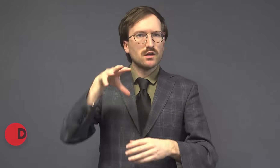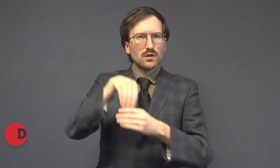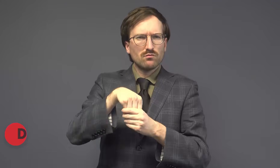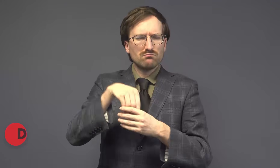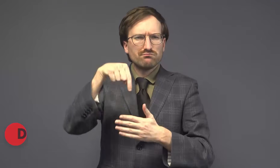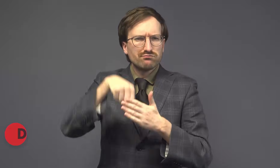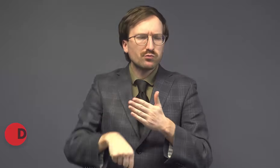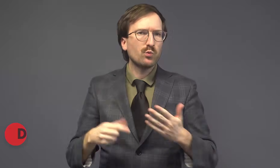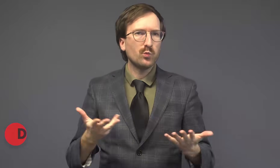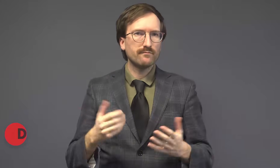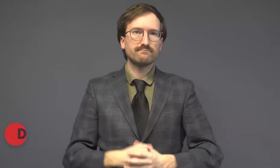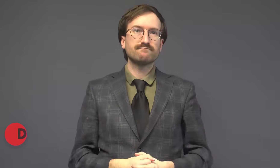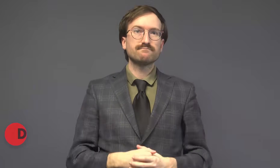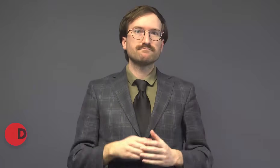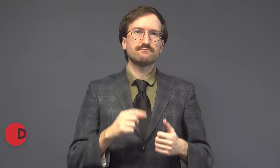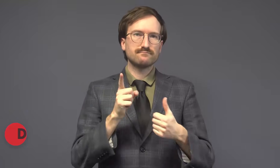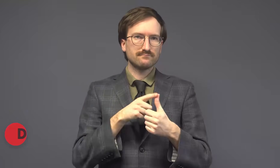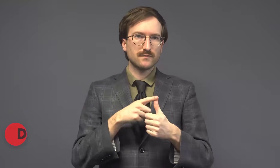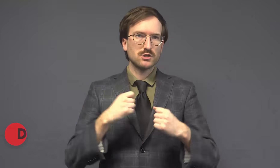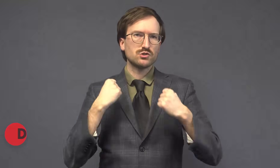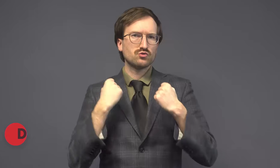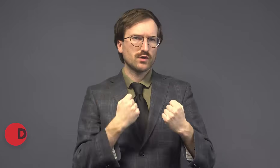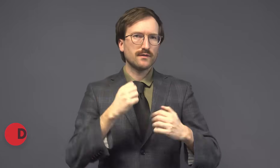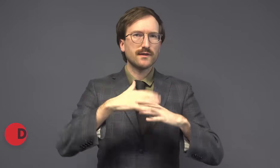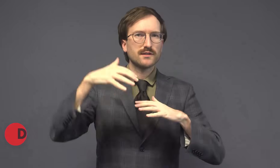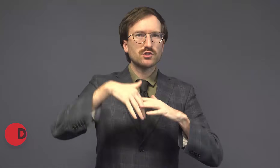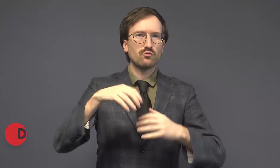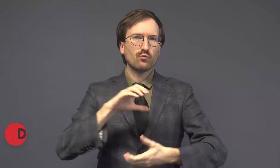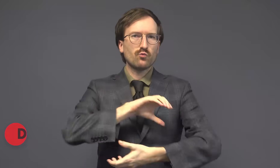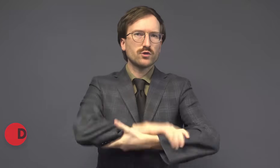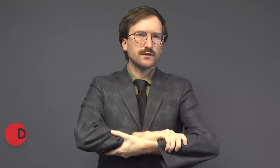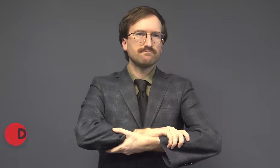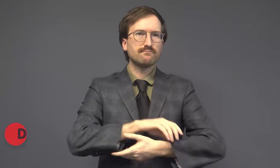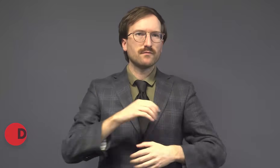They will include strengthen indigenous reconciliation and